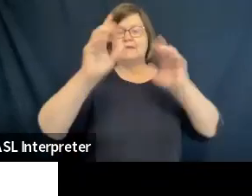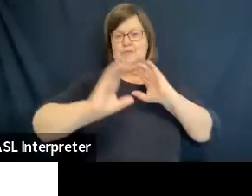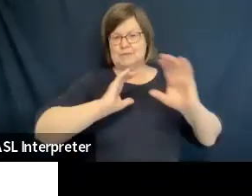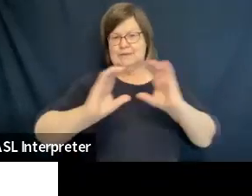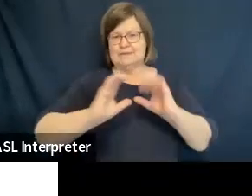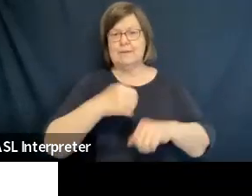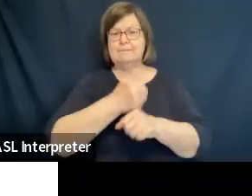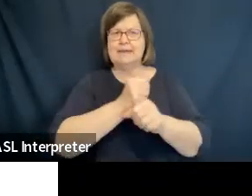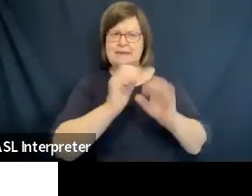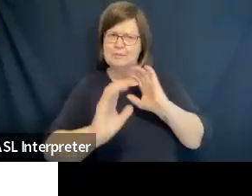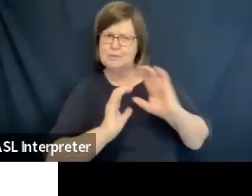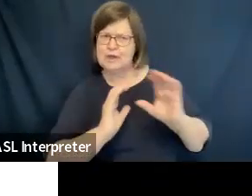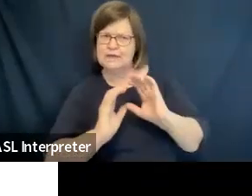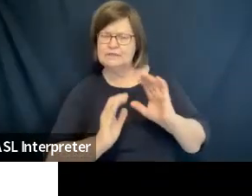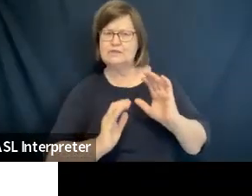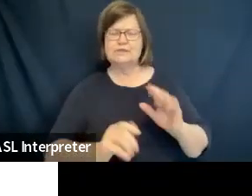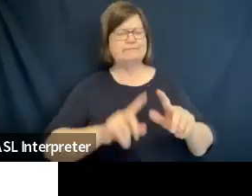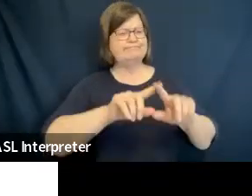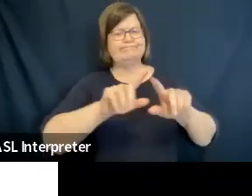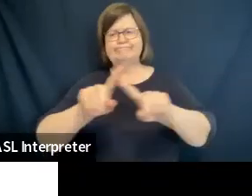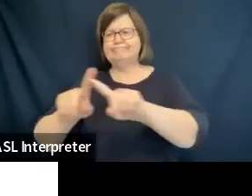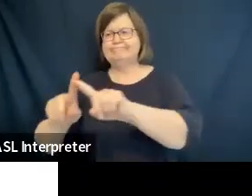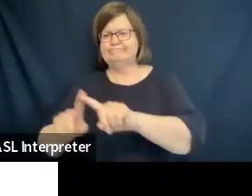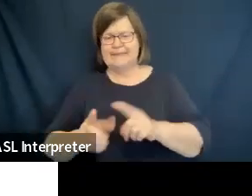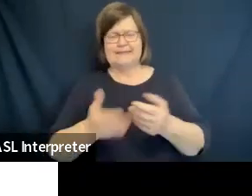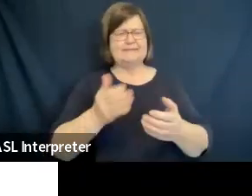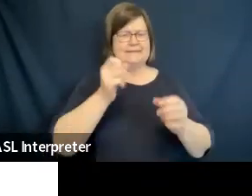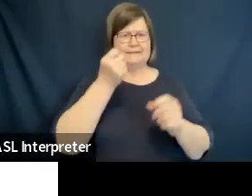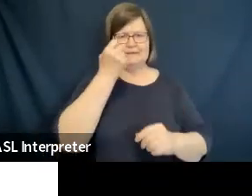Making communication in all forms easily understood. This includes making sure that